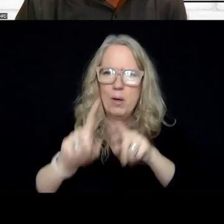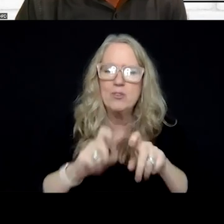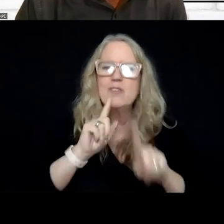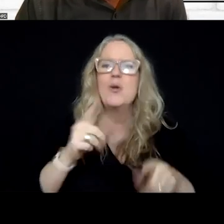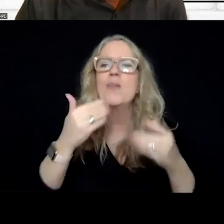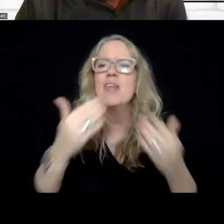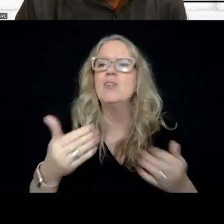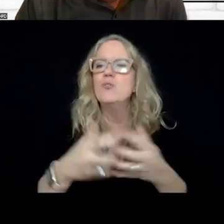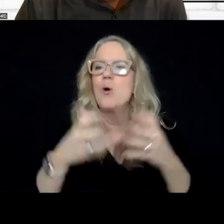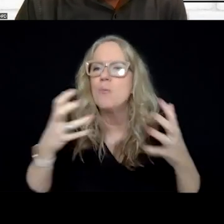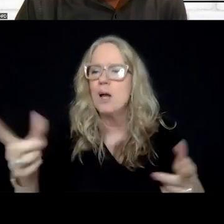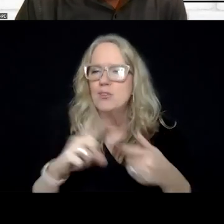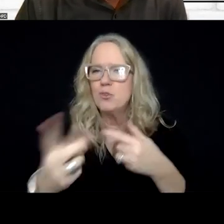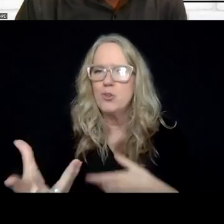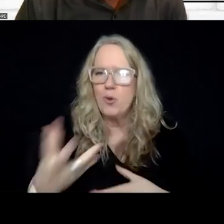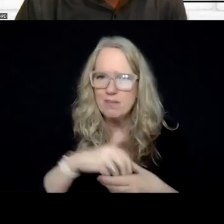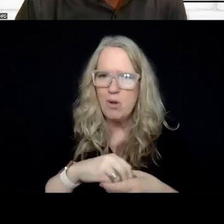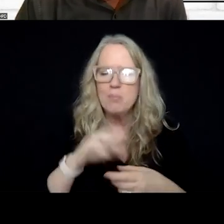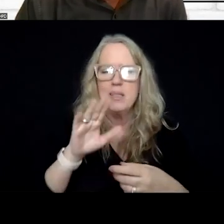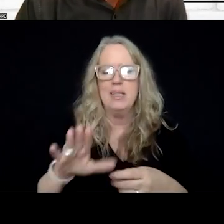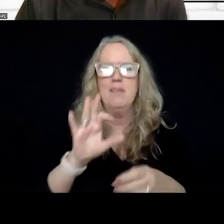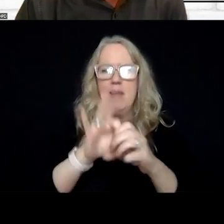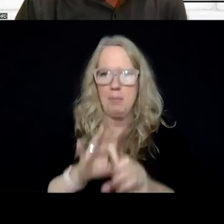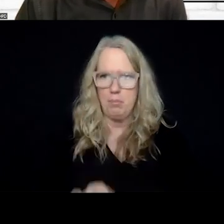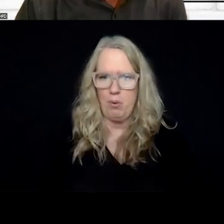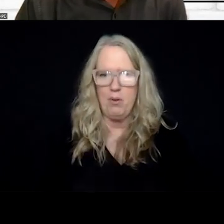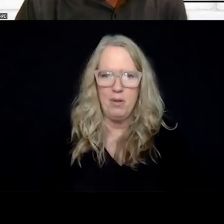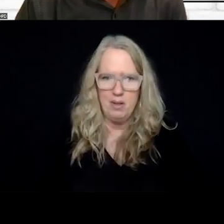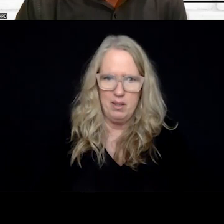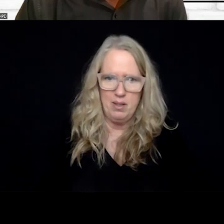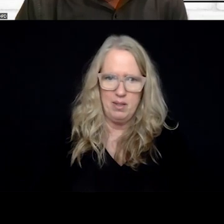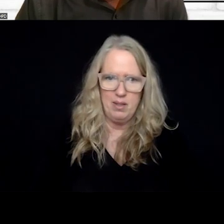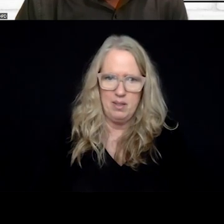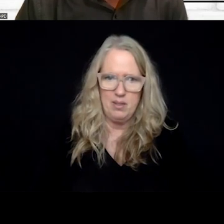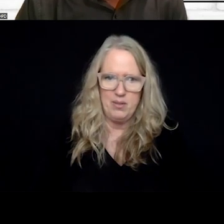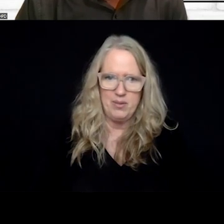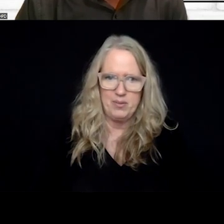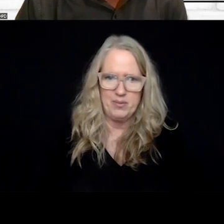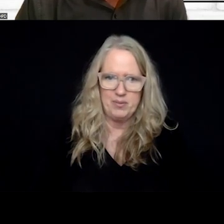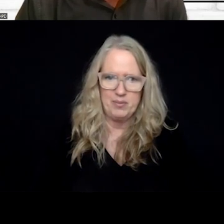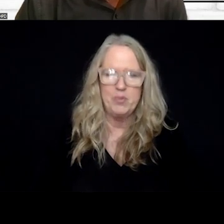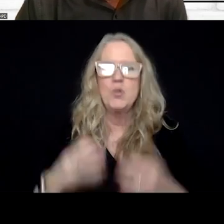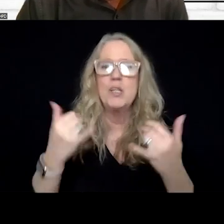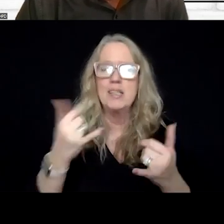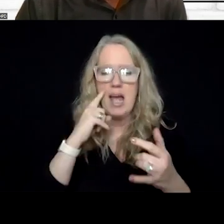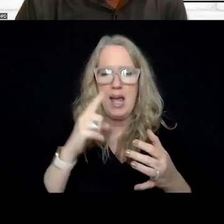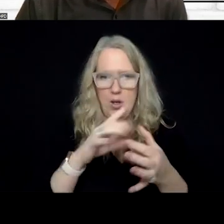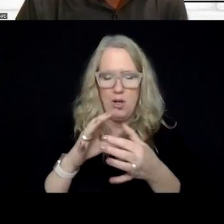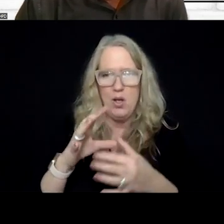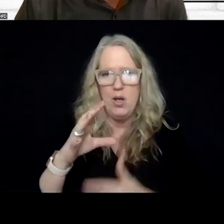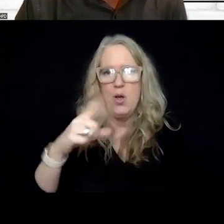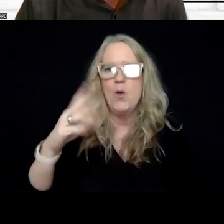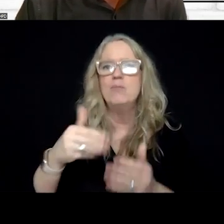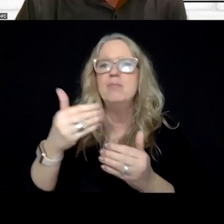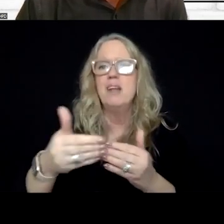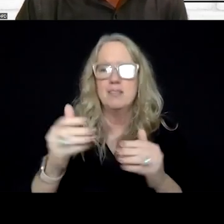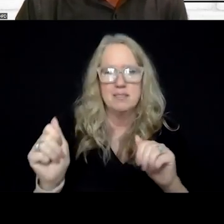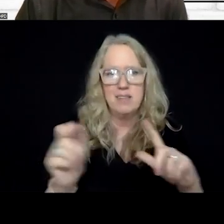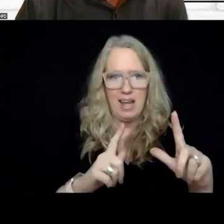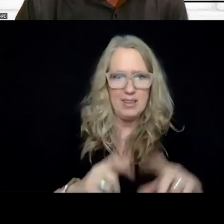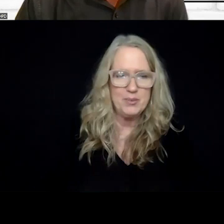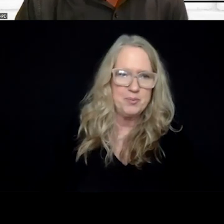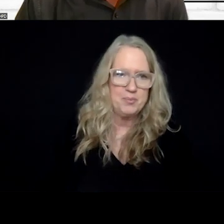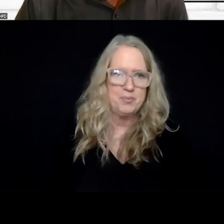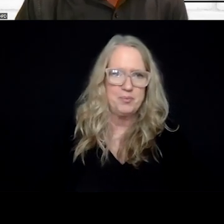FOR THE INVOLVEMENT IN THE POLL. WE ARE NOW READY TO MOVE TO OUR NEXT SLIDE.